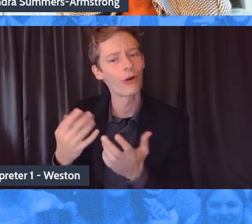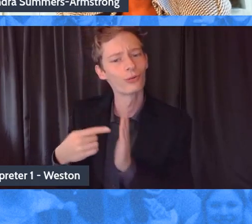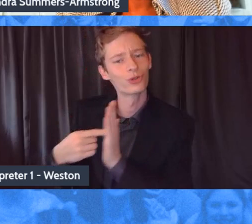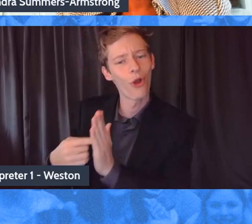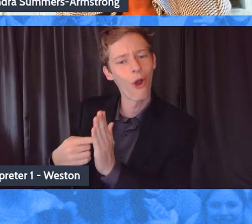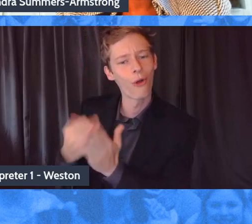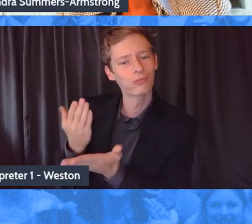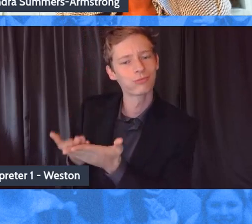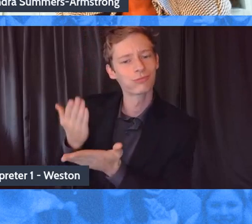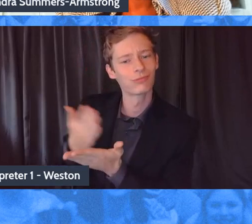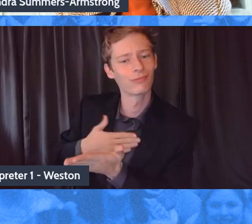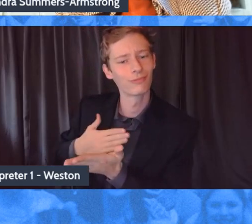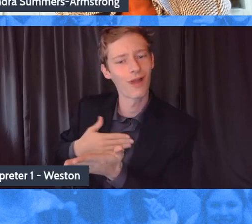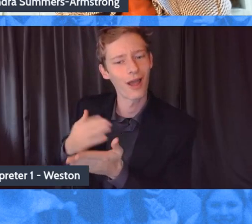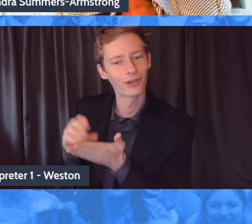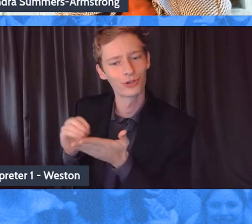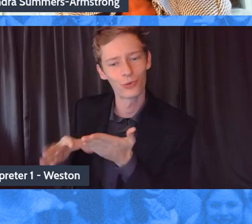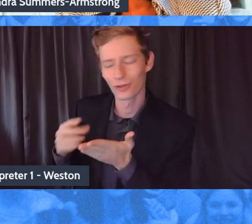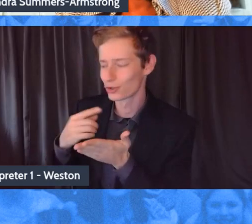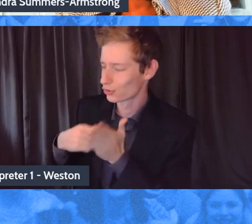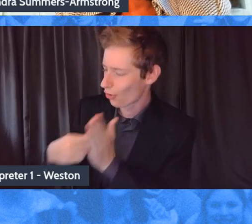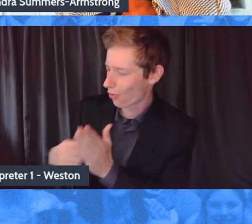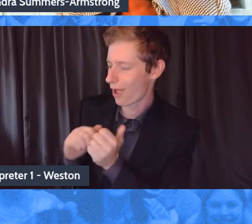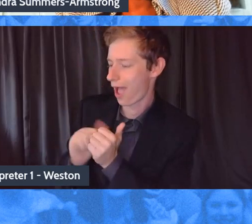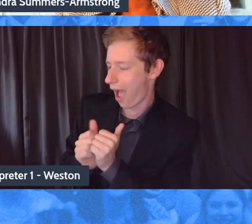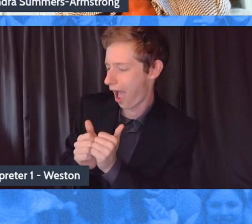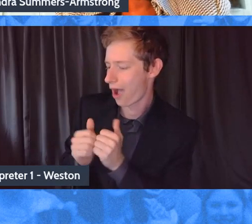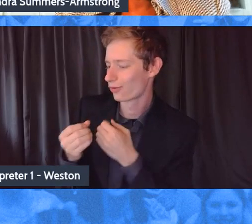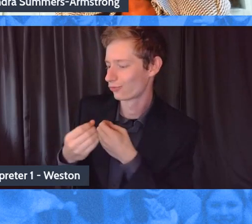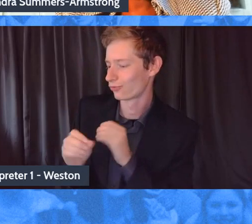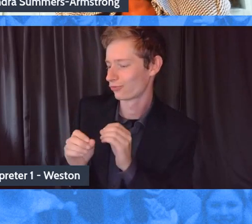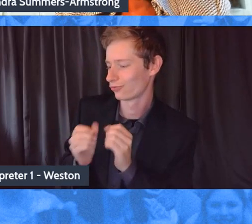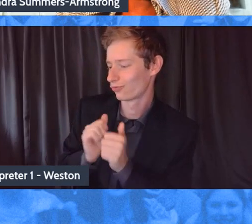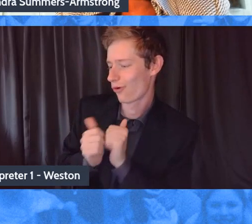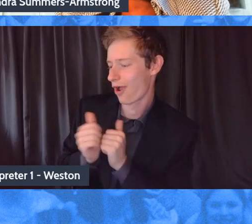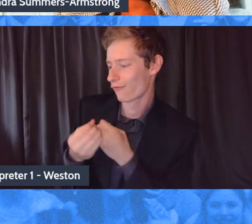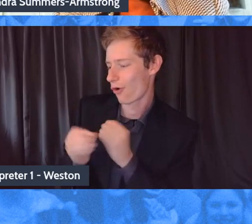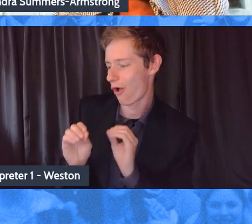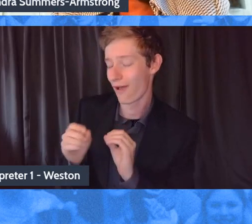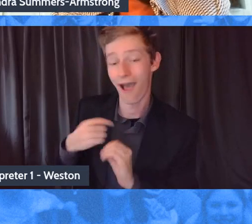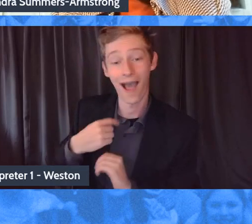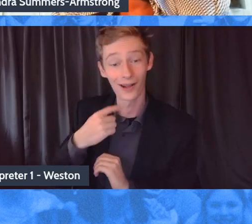In fact, I told my university, hold my classes, I'll be back next fall because I never really thought like,